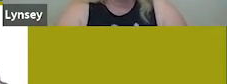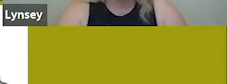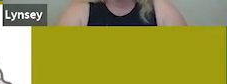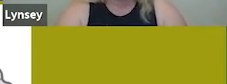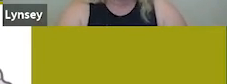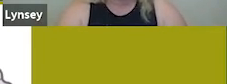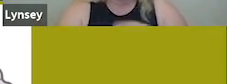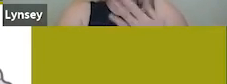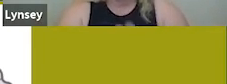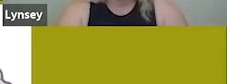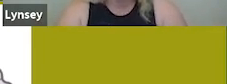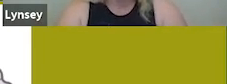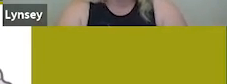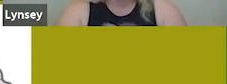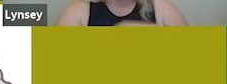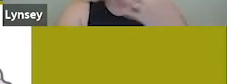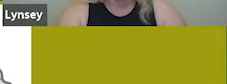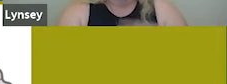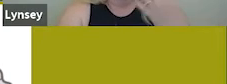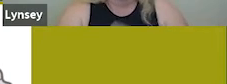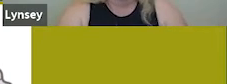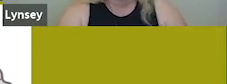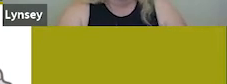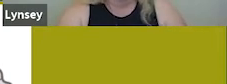Traditionally we've done these types of things, I’m going to skip through some of these. So